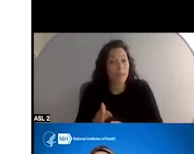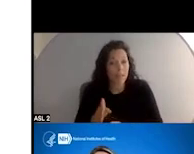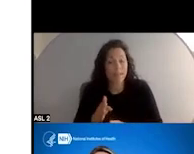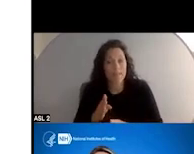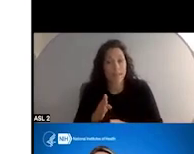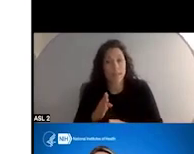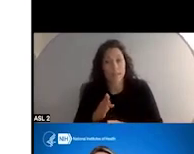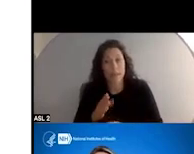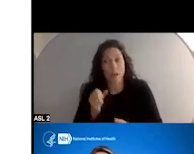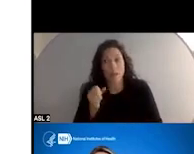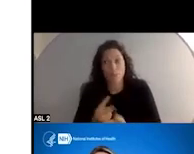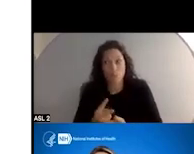Elyse Sullivan: Great, thank you.